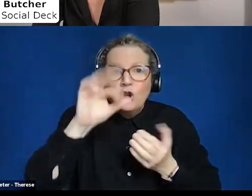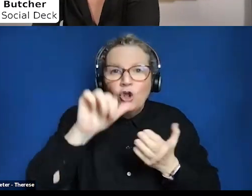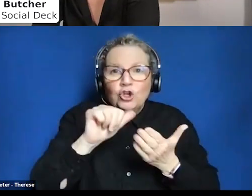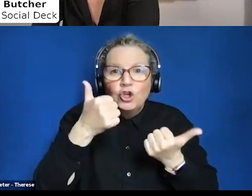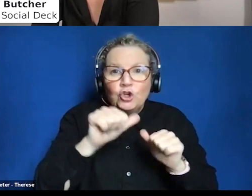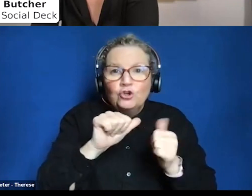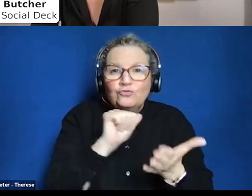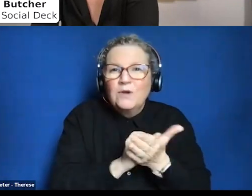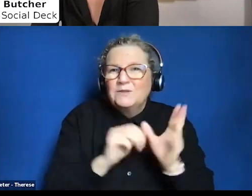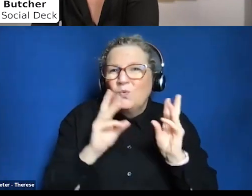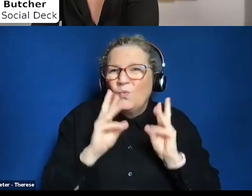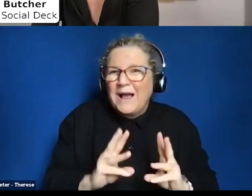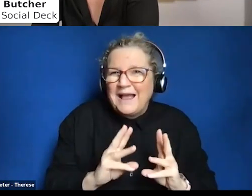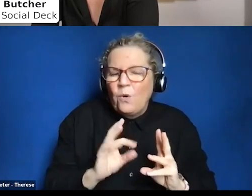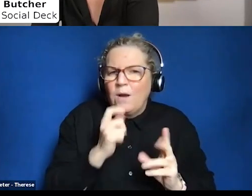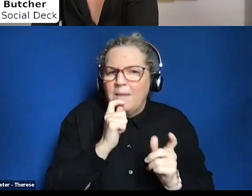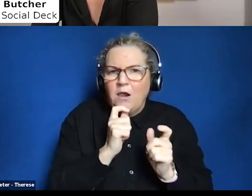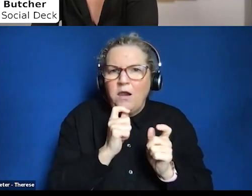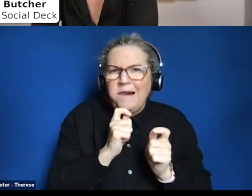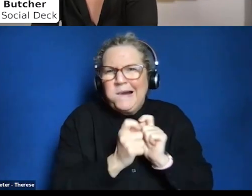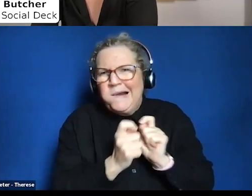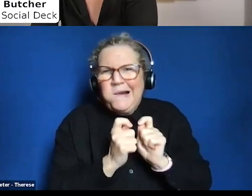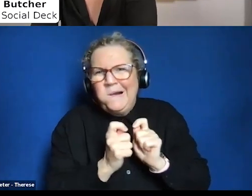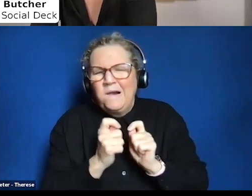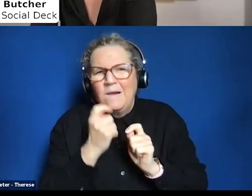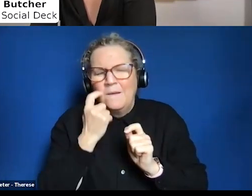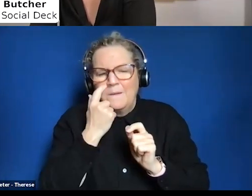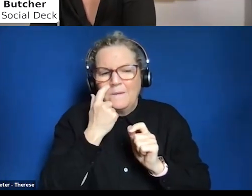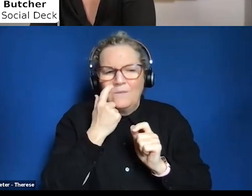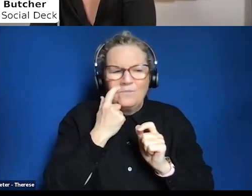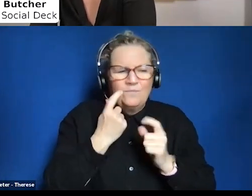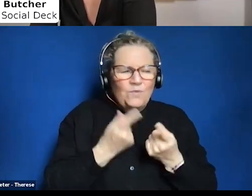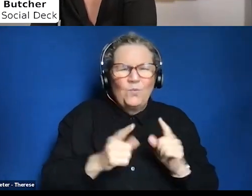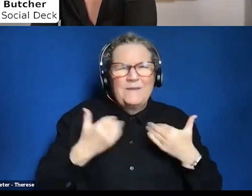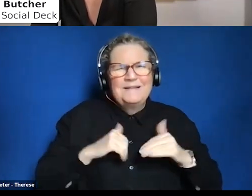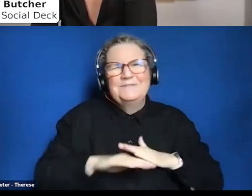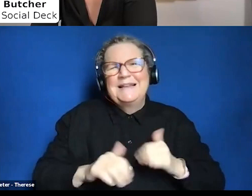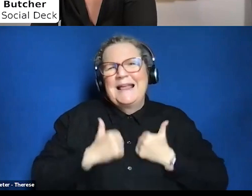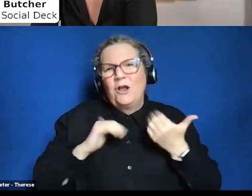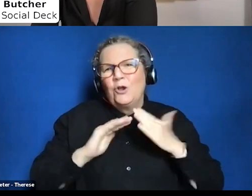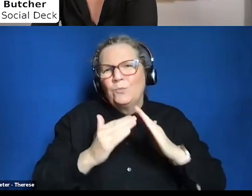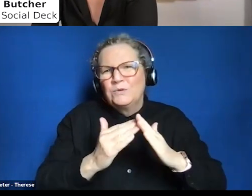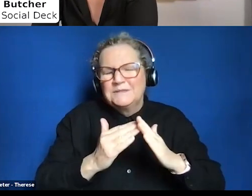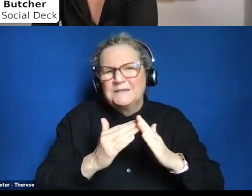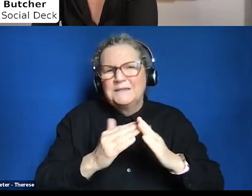And I think having that experience, you know, we live it, we, we've, we've lived in our communities, we live through the trauma